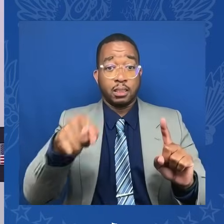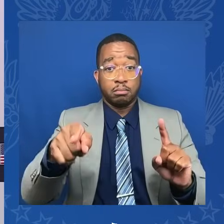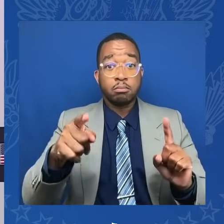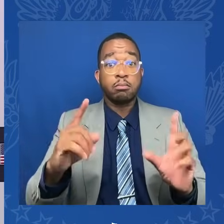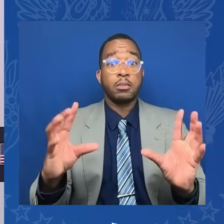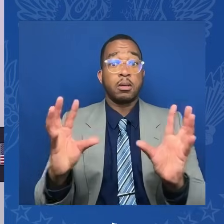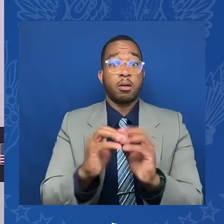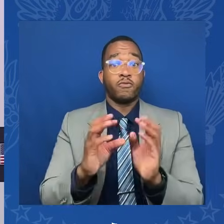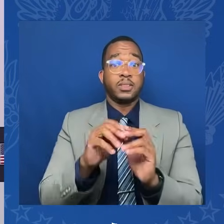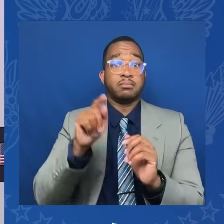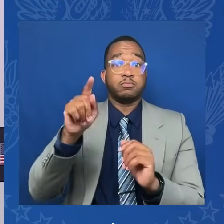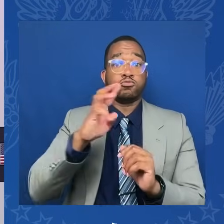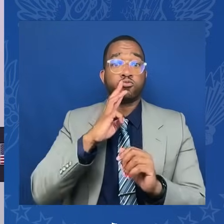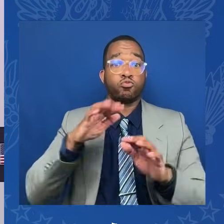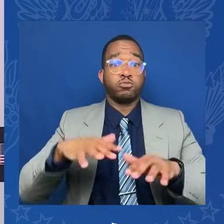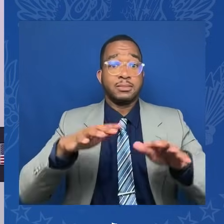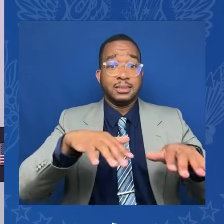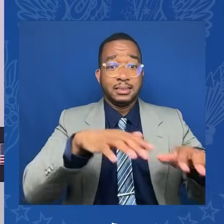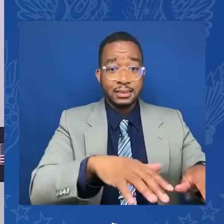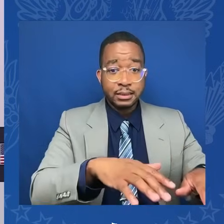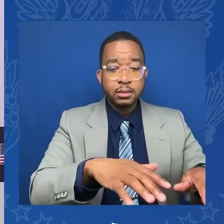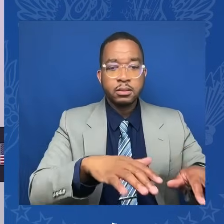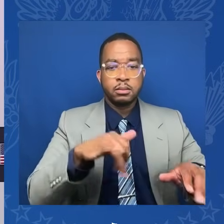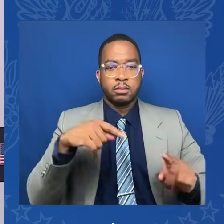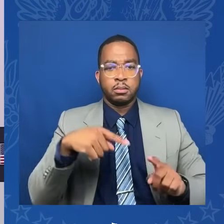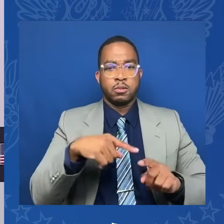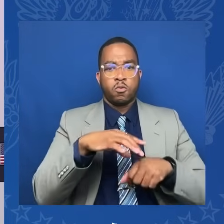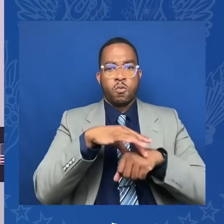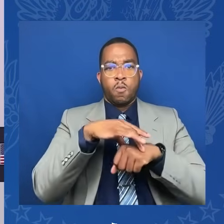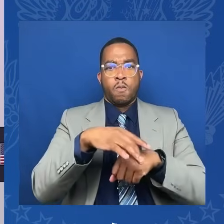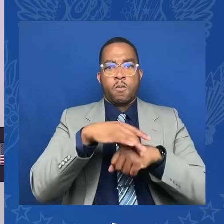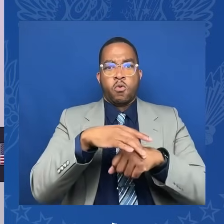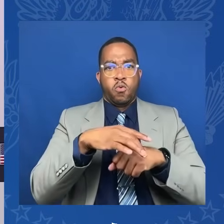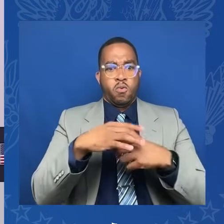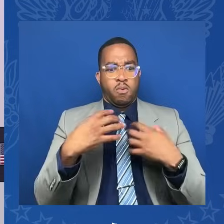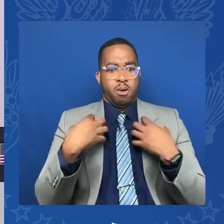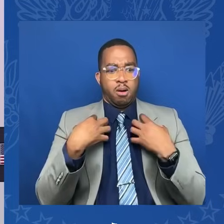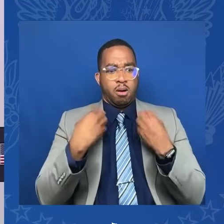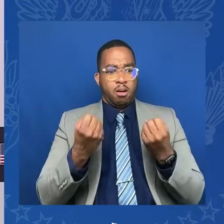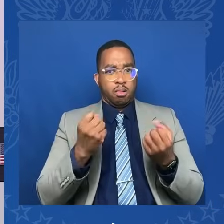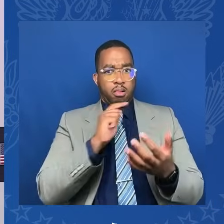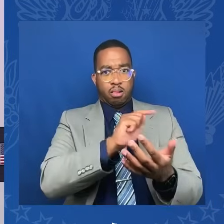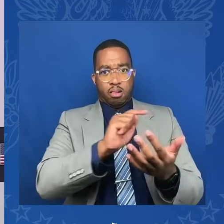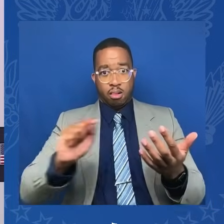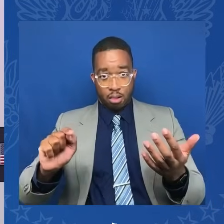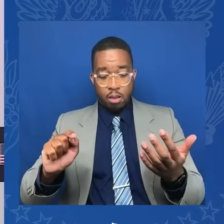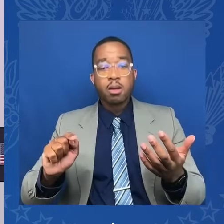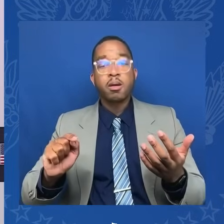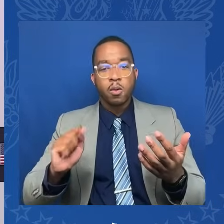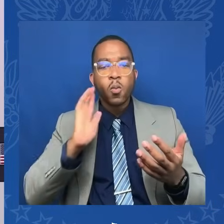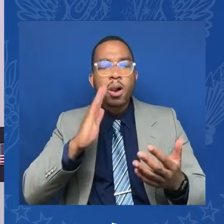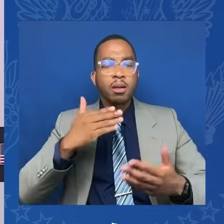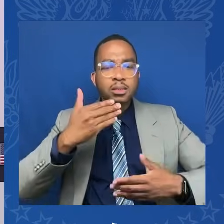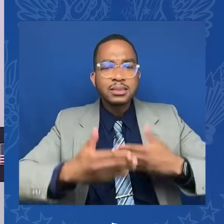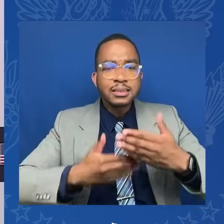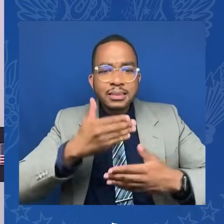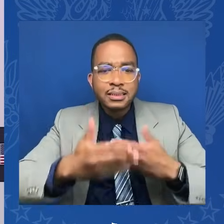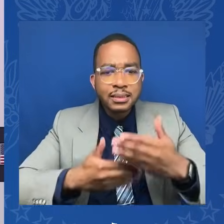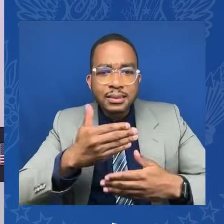And, indeed, we will be both involved in organizing the Gavi conference here in Paris.